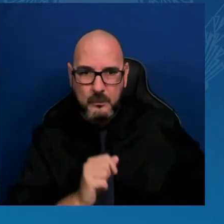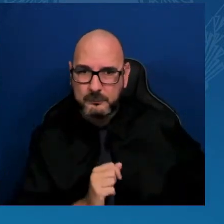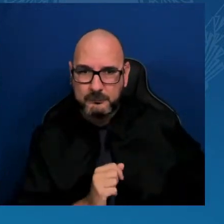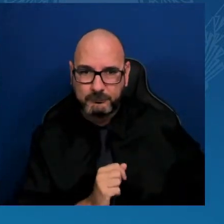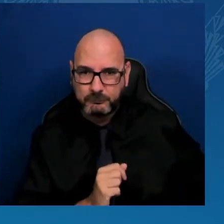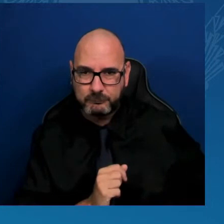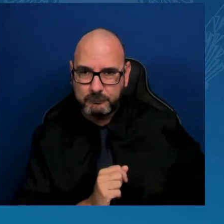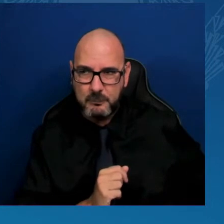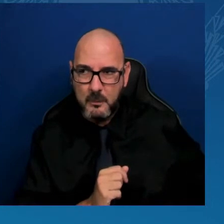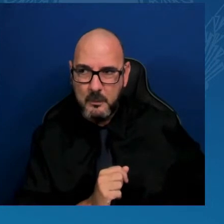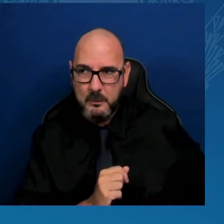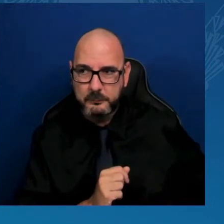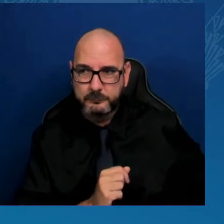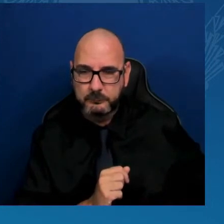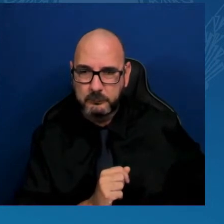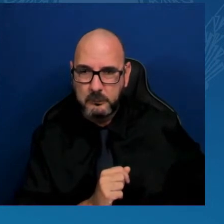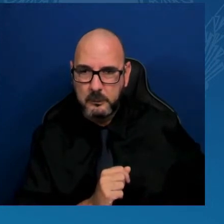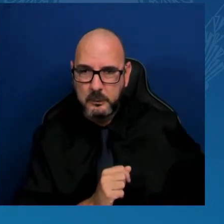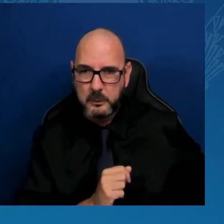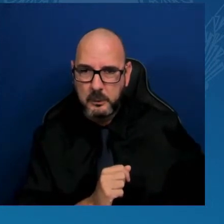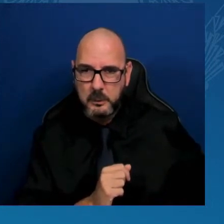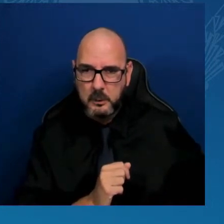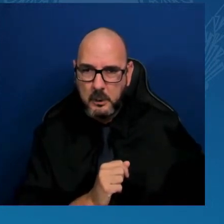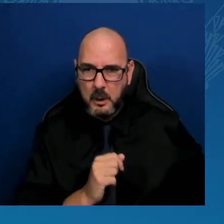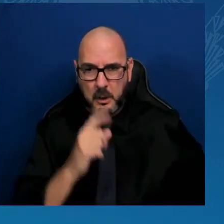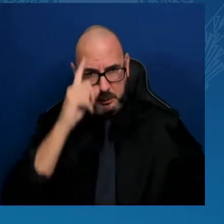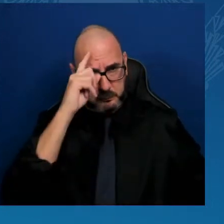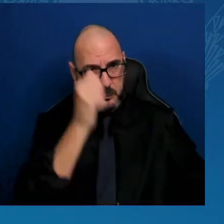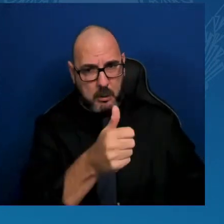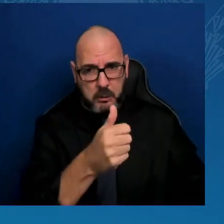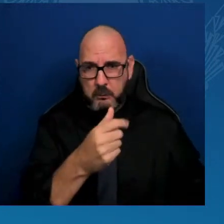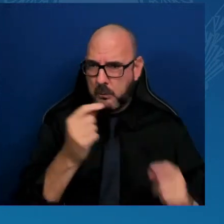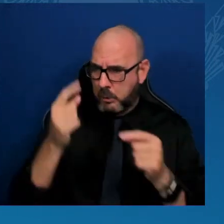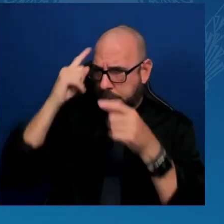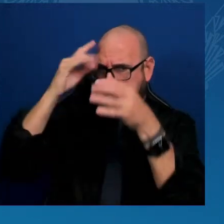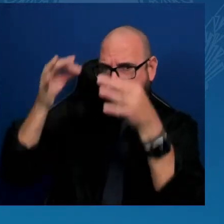Let her make that decision with her pastor or her priest or her rabbi